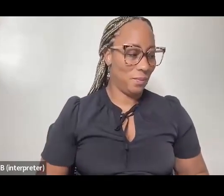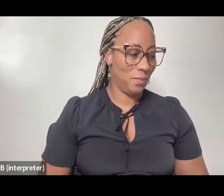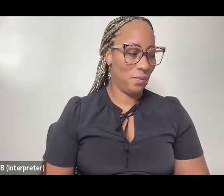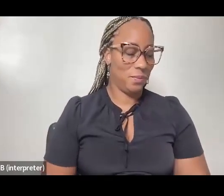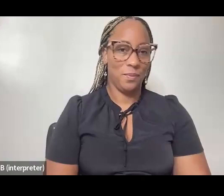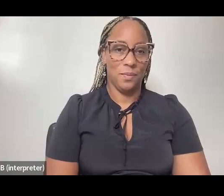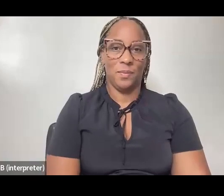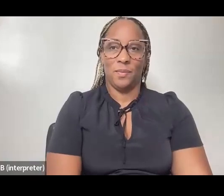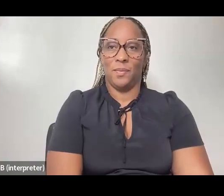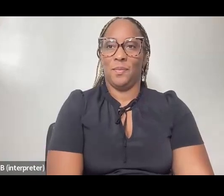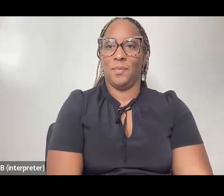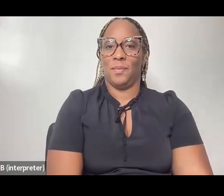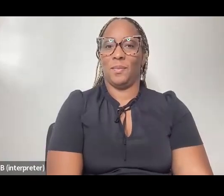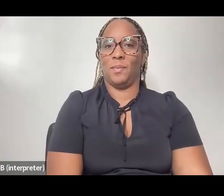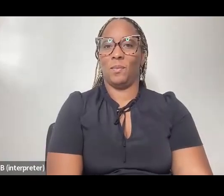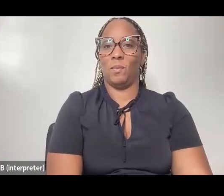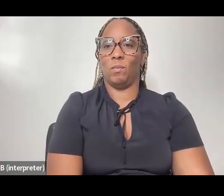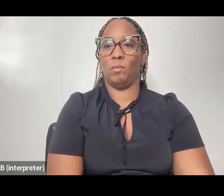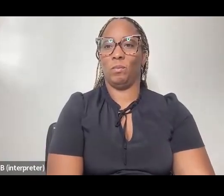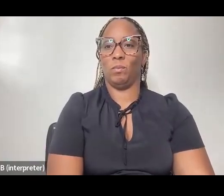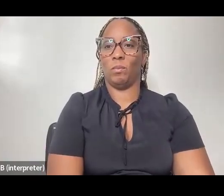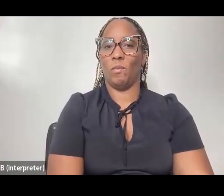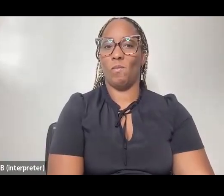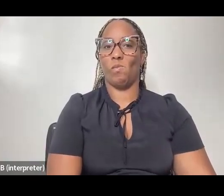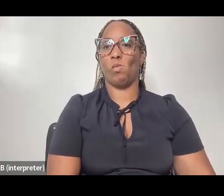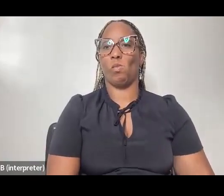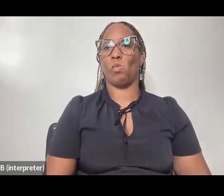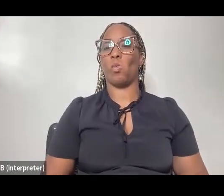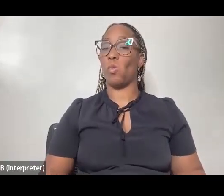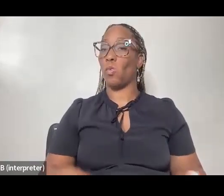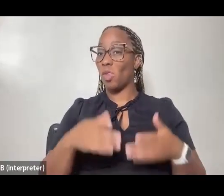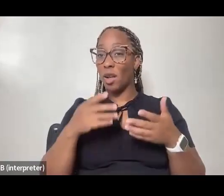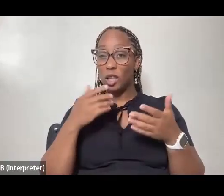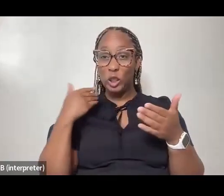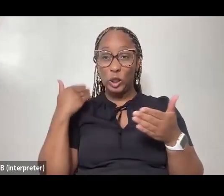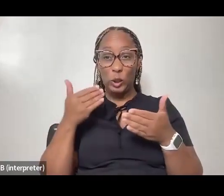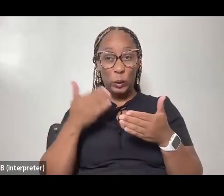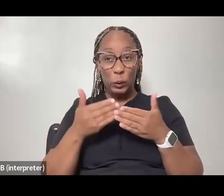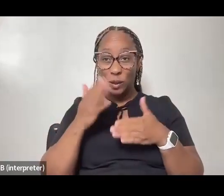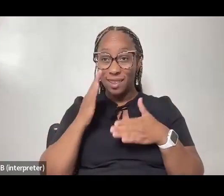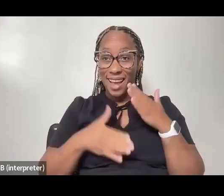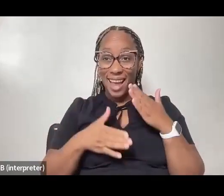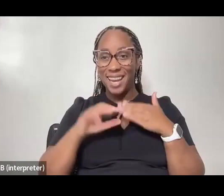Melanie: We are coming up on the end of another great